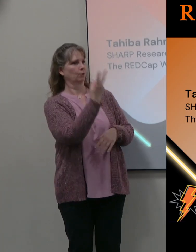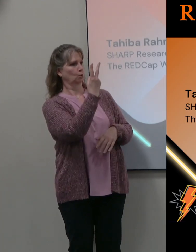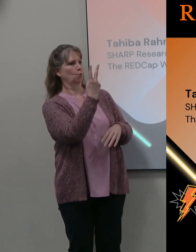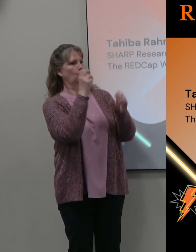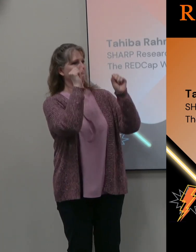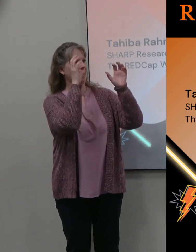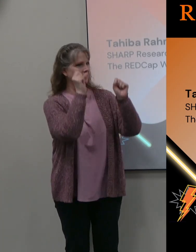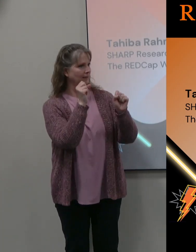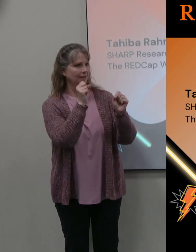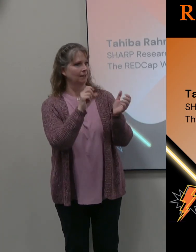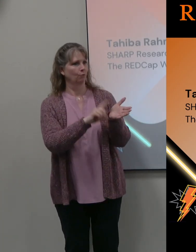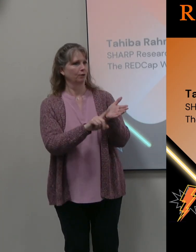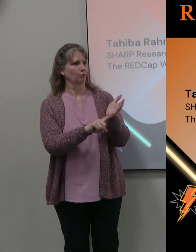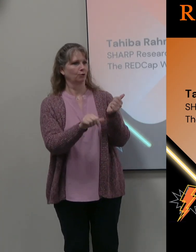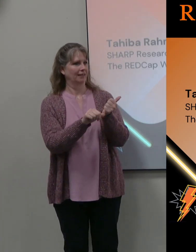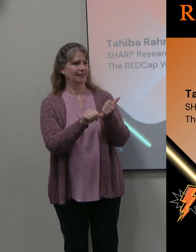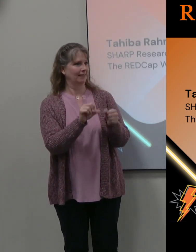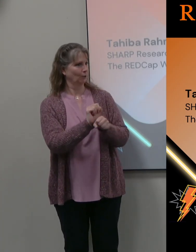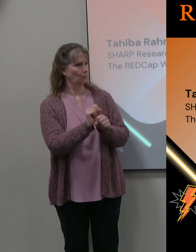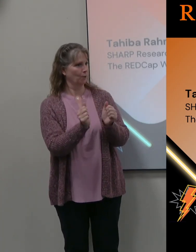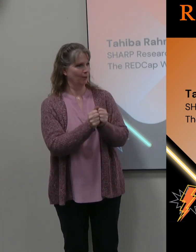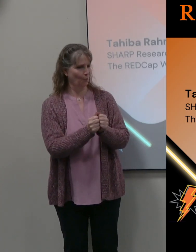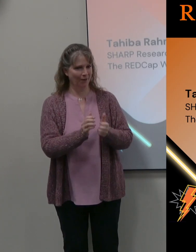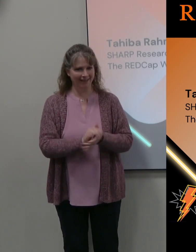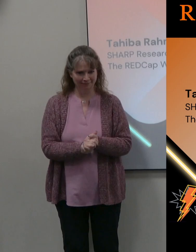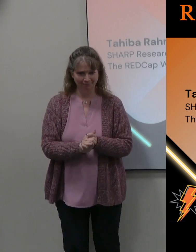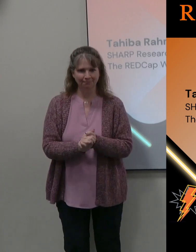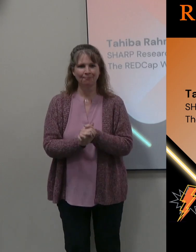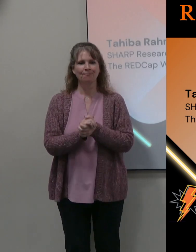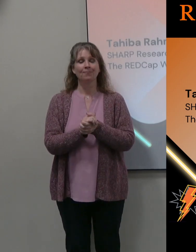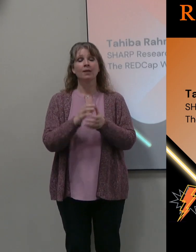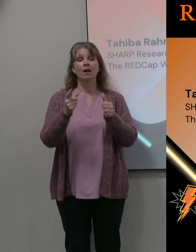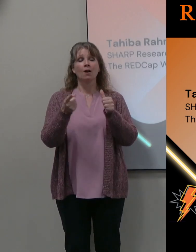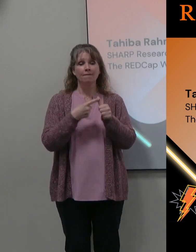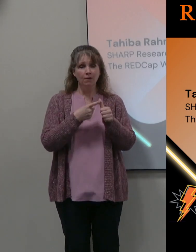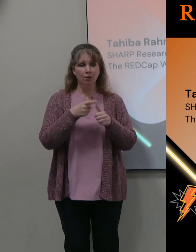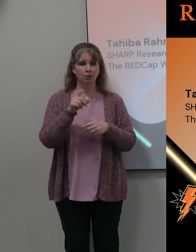I had the blessing of having two amazing research assistants to work with this summer.